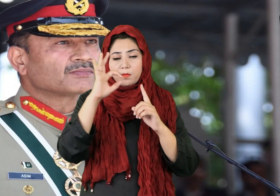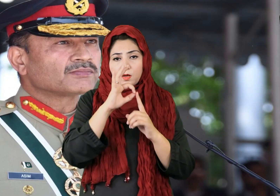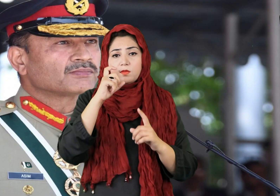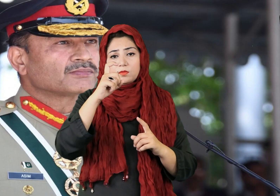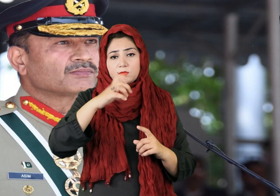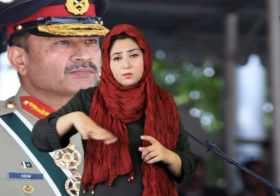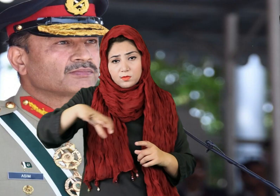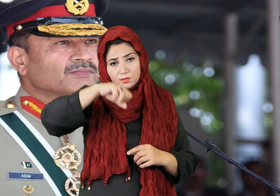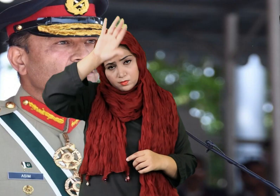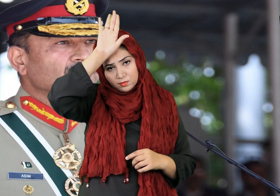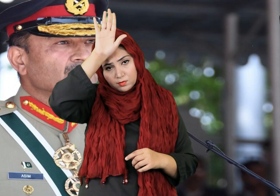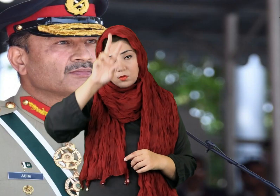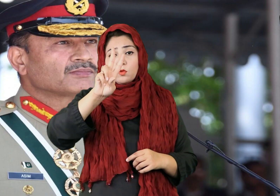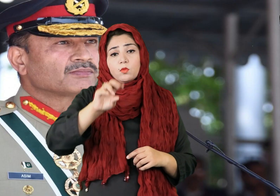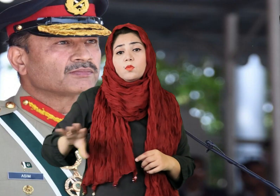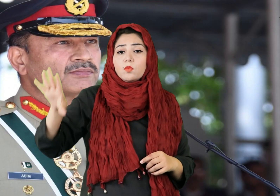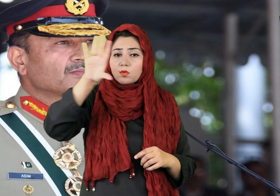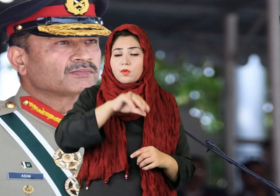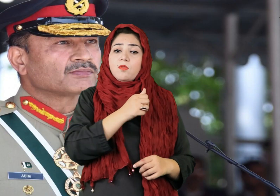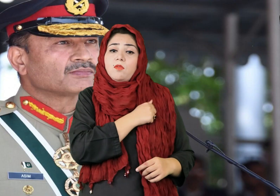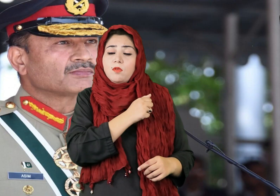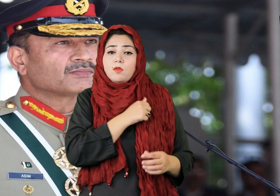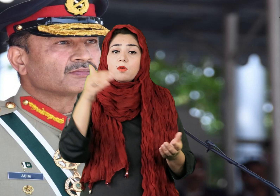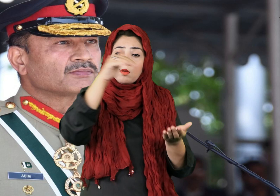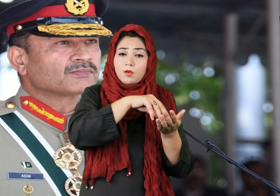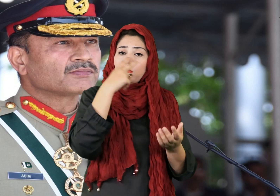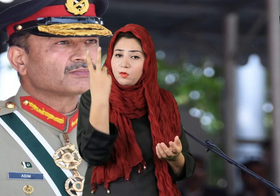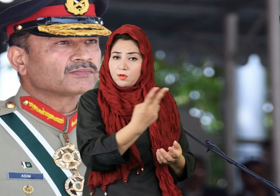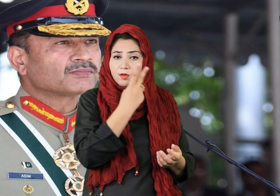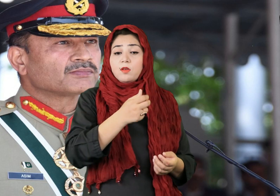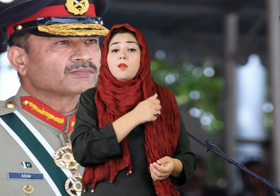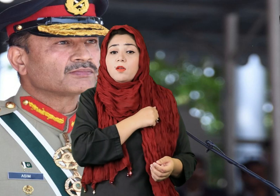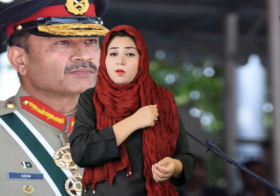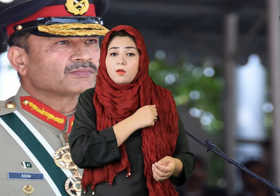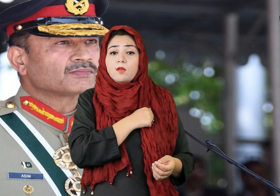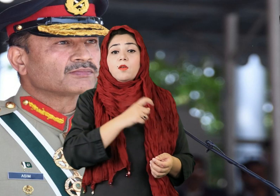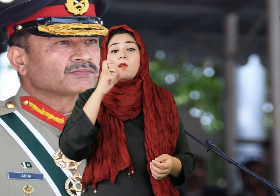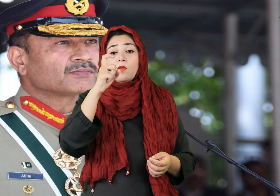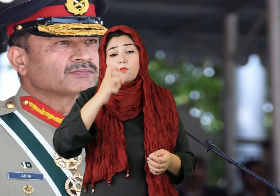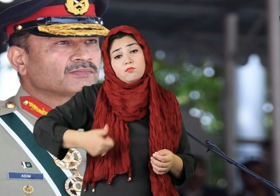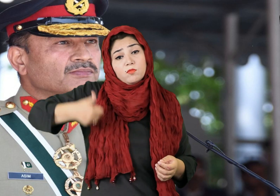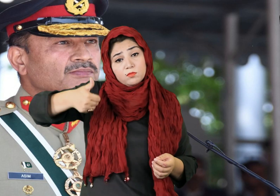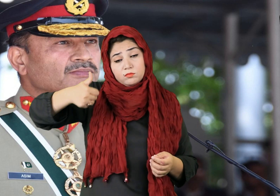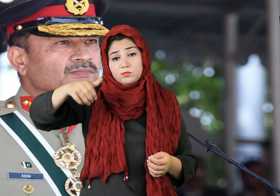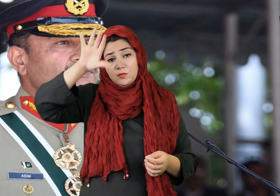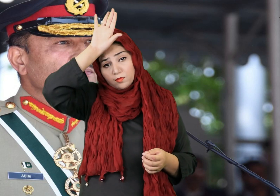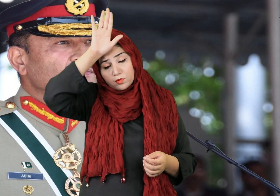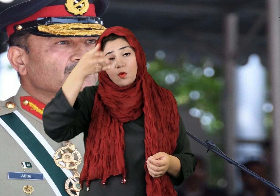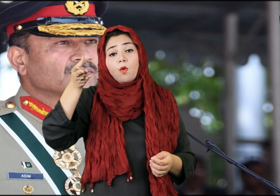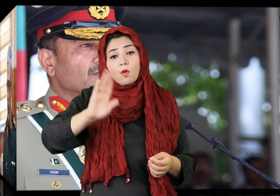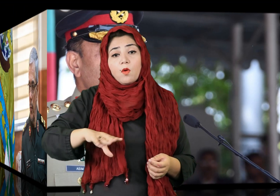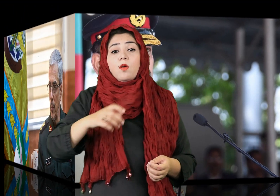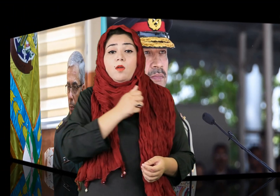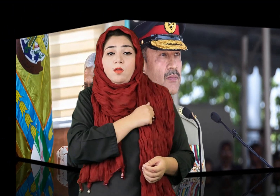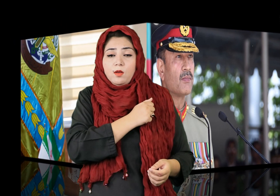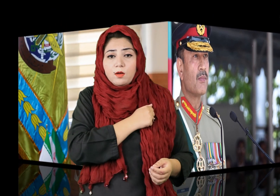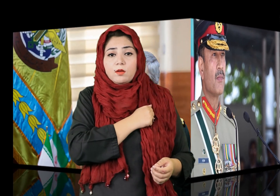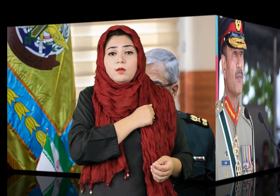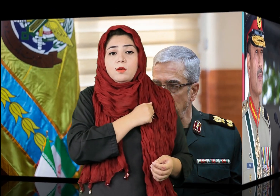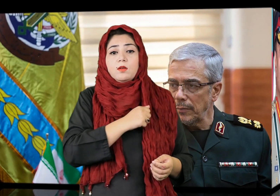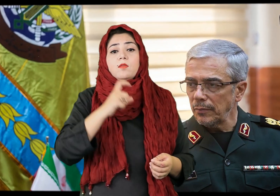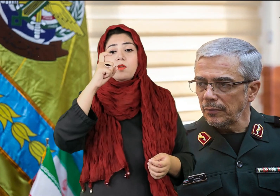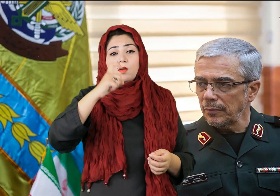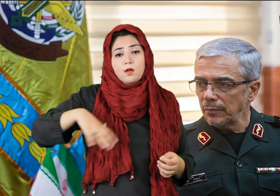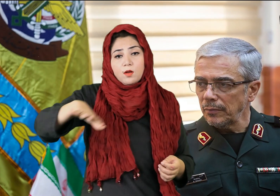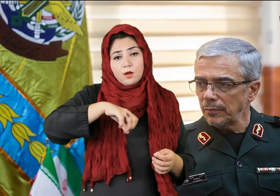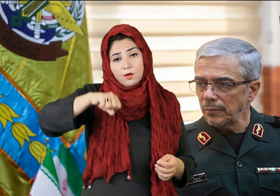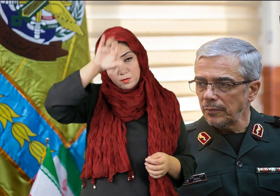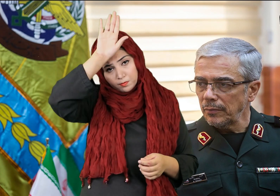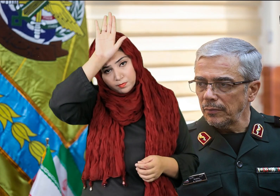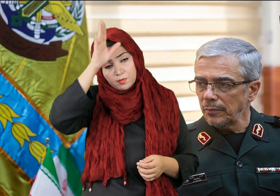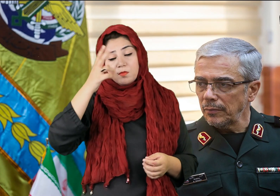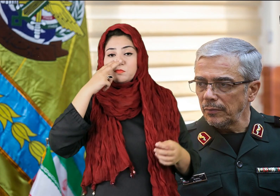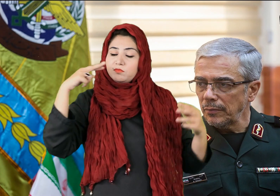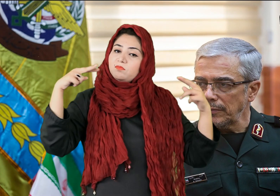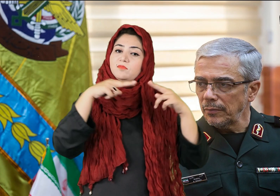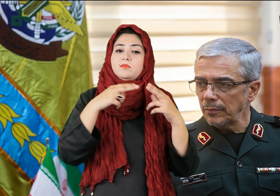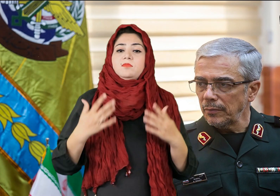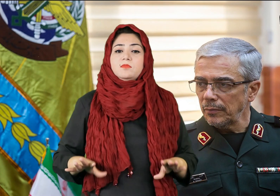On a two-day visit to Iran, Chief of Army Staff General Asim Munir met with Iran's military leadership, including Chief of General Staff Major General Muhammad Baqeri.